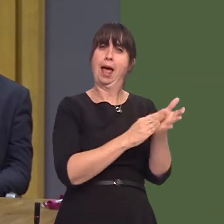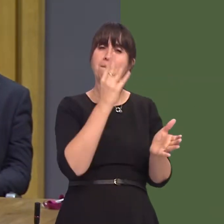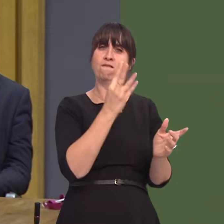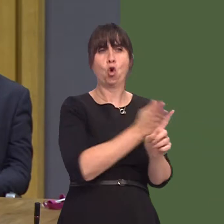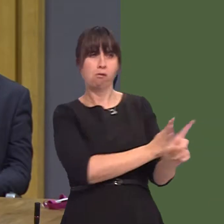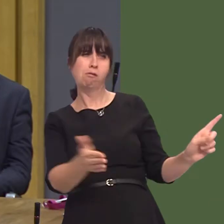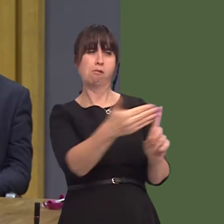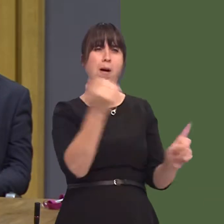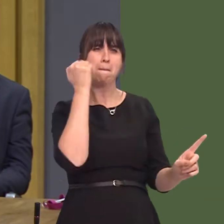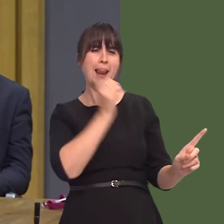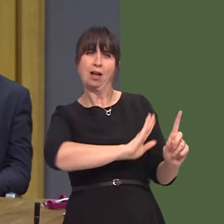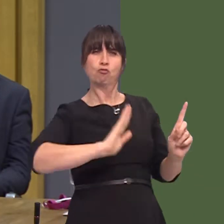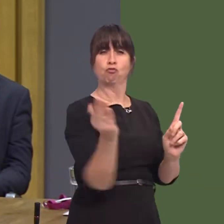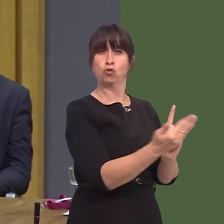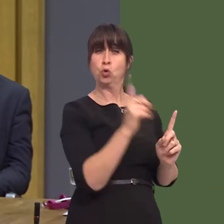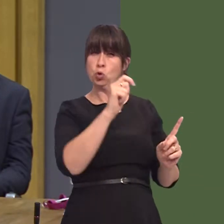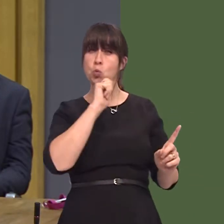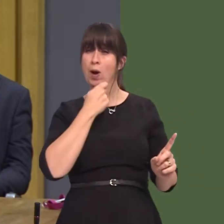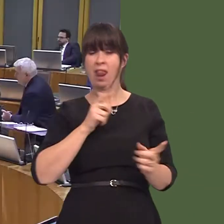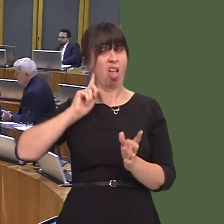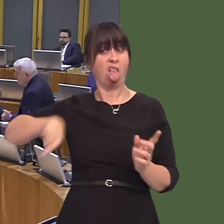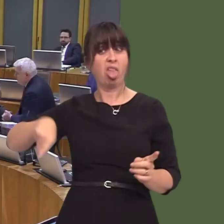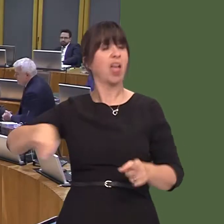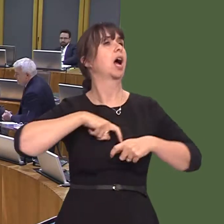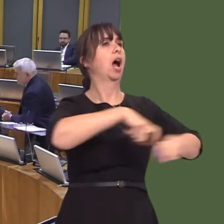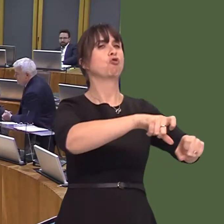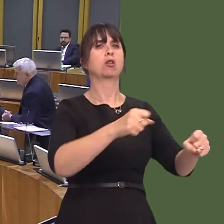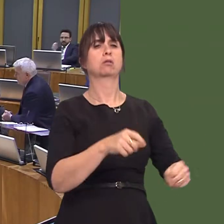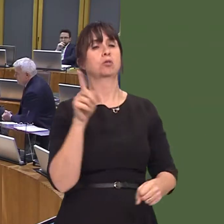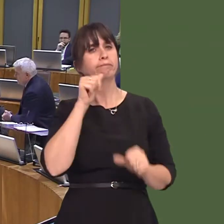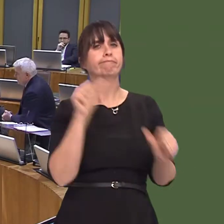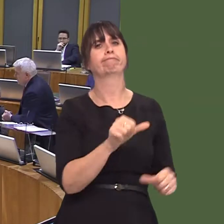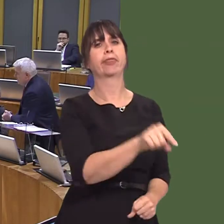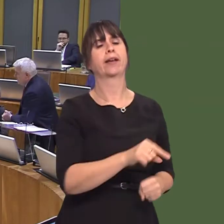goalposts and carrying on with business as usual? Carwyn Jones: Well, these are matters that need to be addressed via the public inquiry.